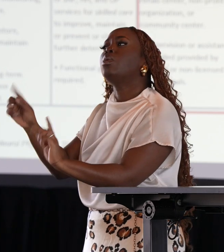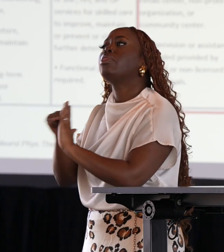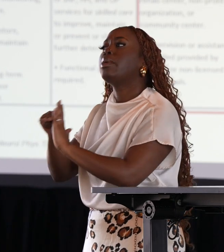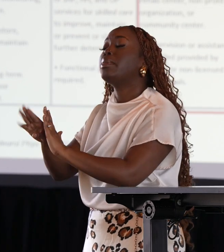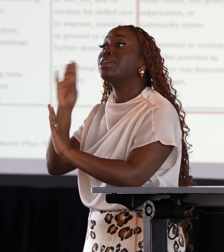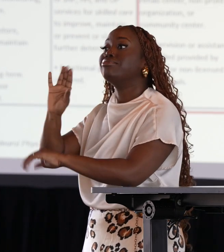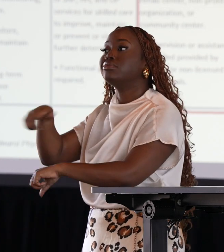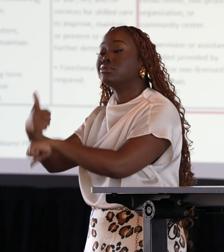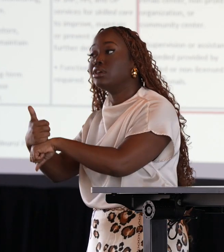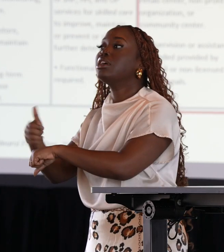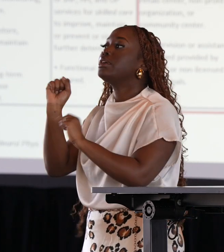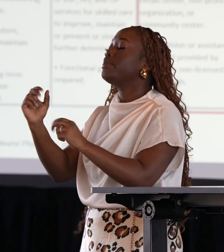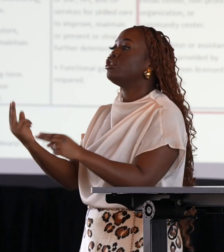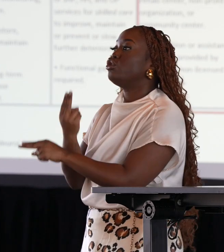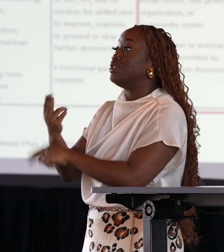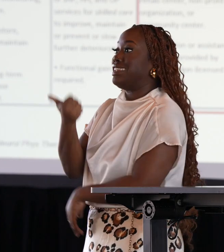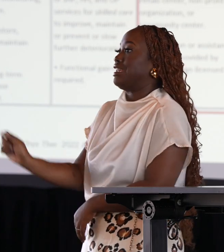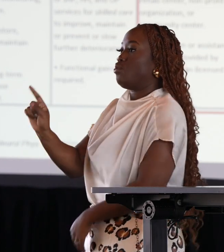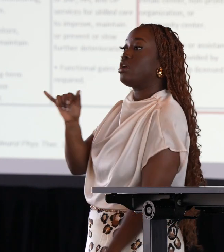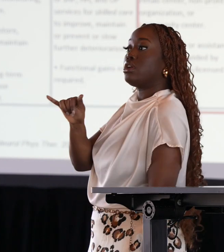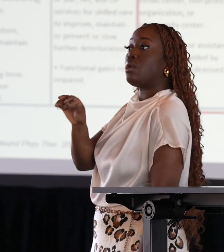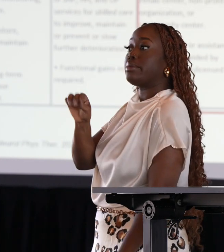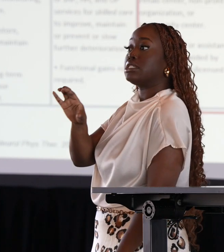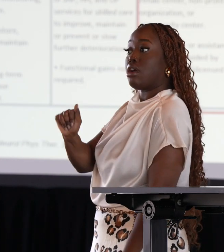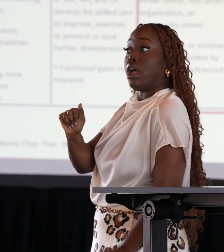play. It can be at your YMCA, if you've had a good connection